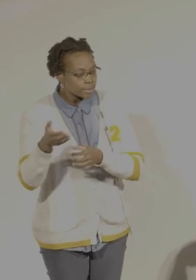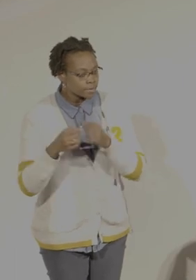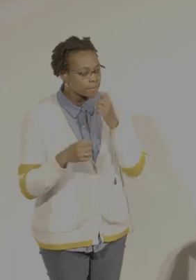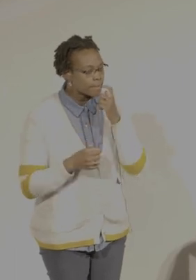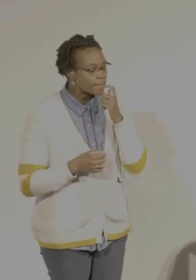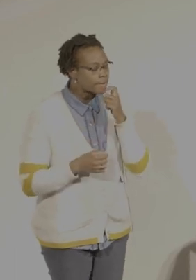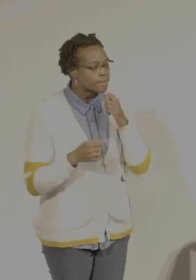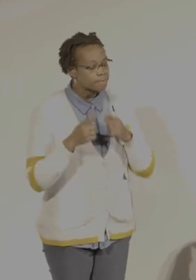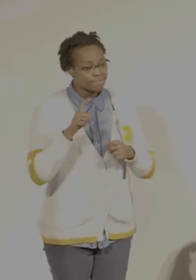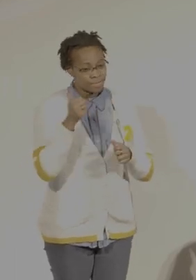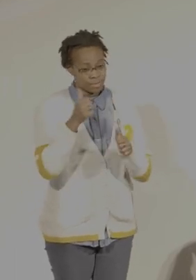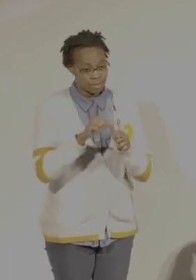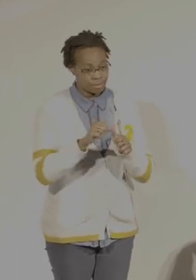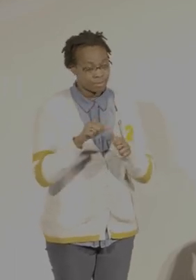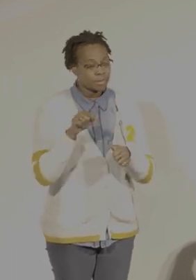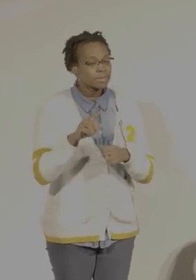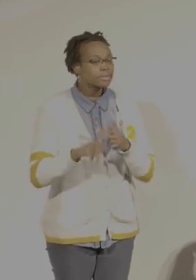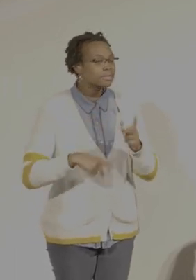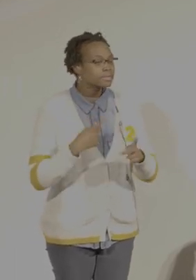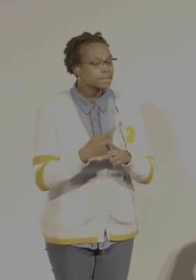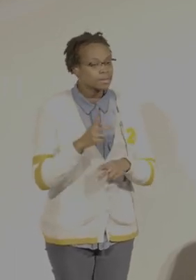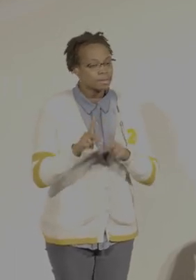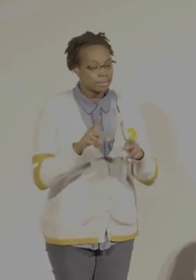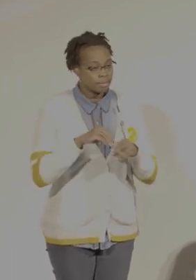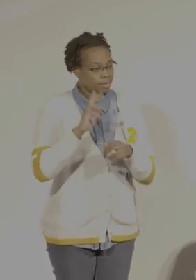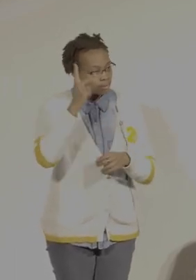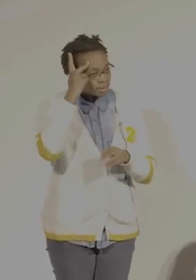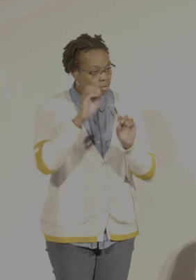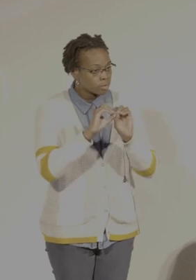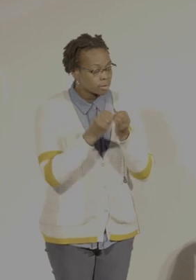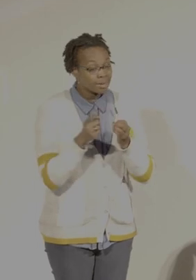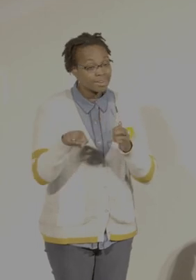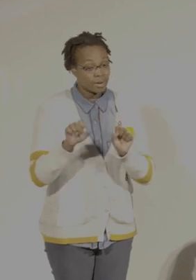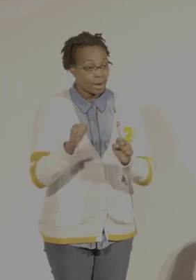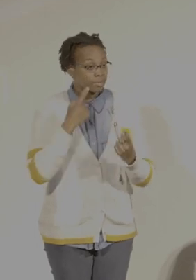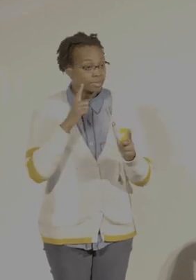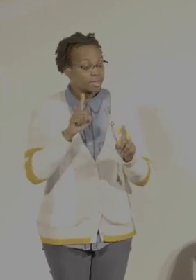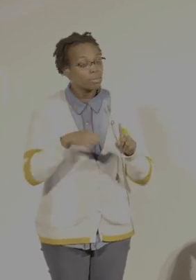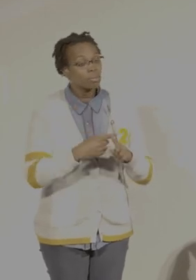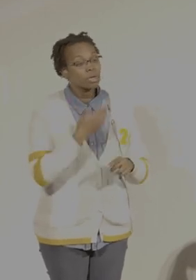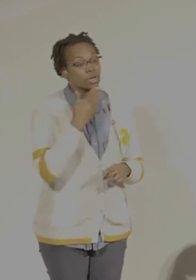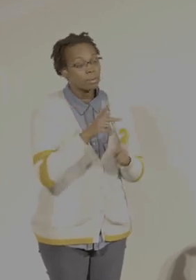is that these types of people and political organizations are able to succeed when good people do nothing.